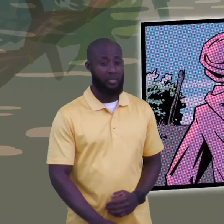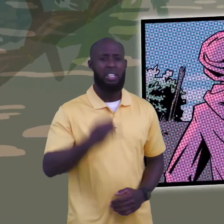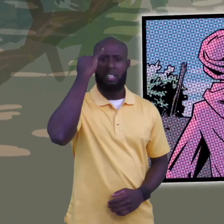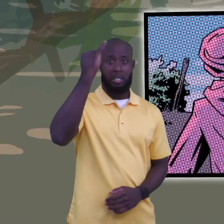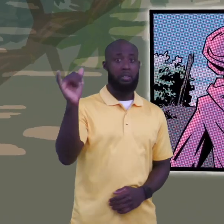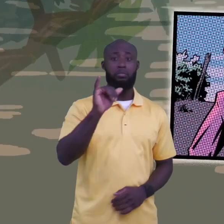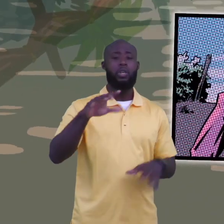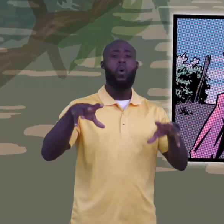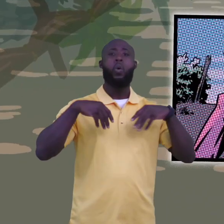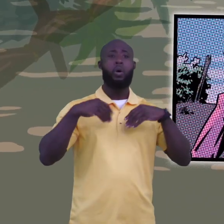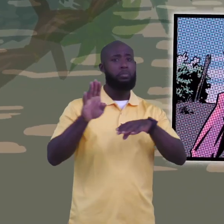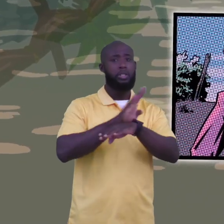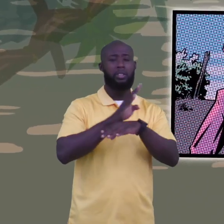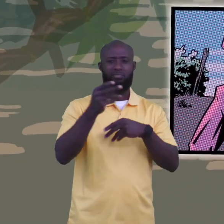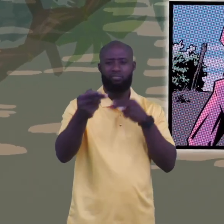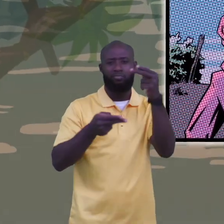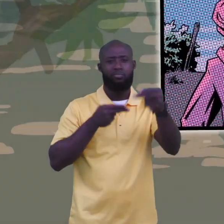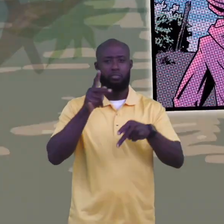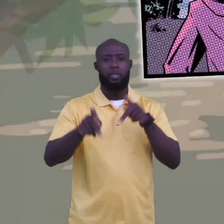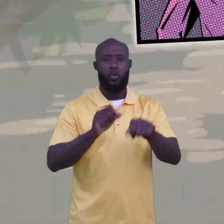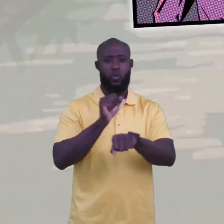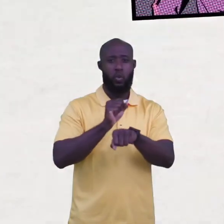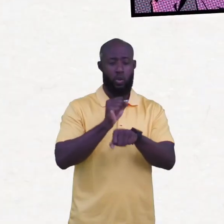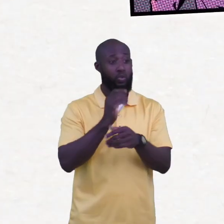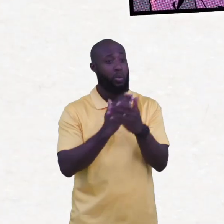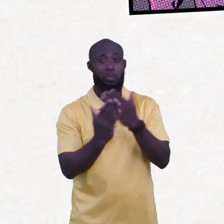Jon: Yeah, like the parable about the business owner who hired workers throughout the day